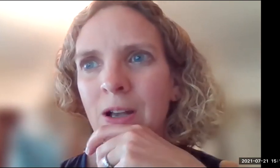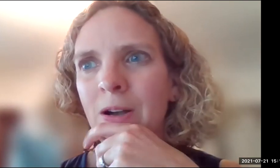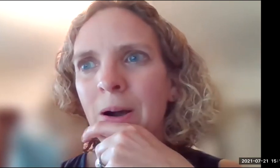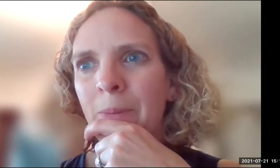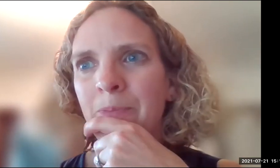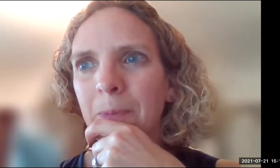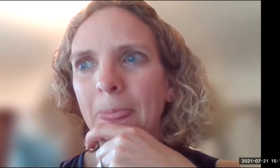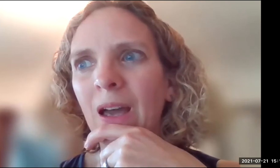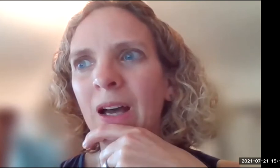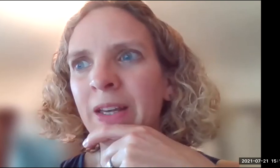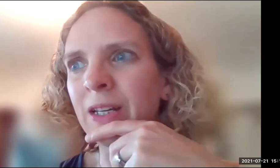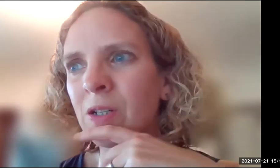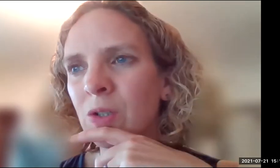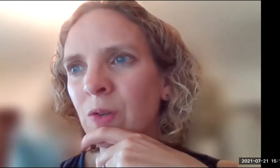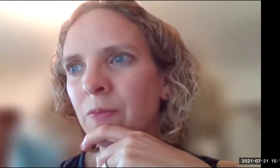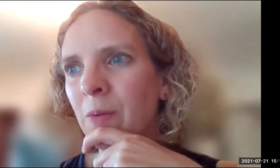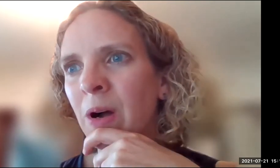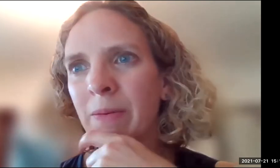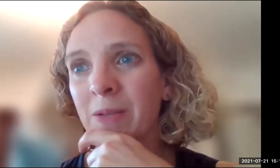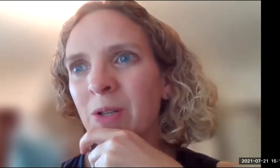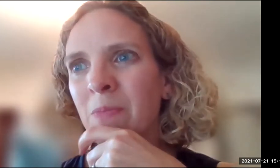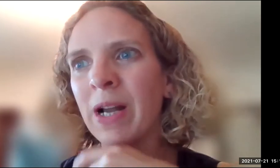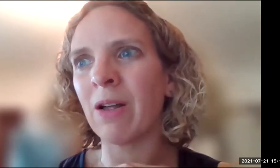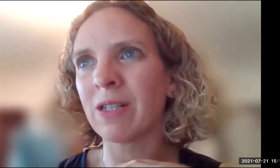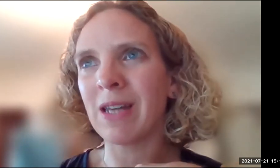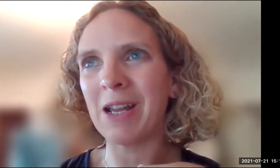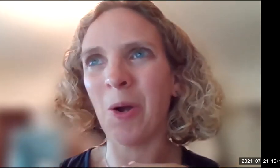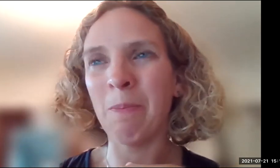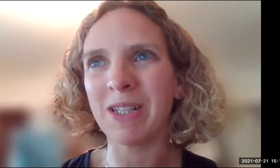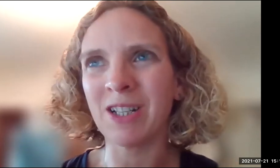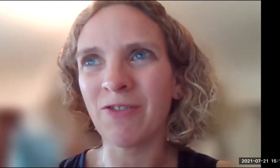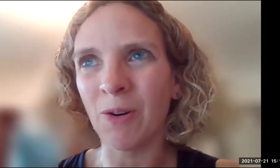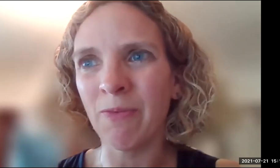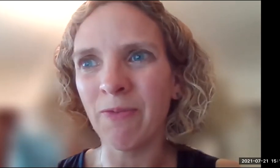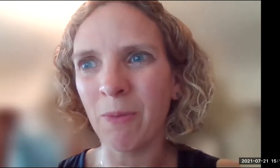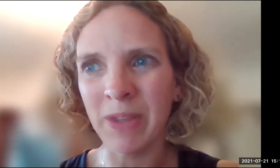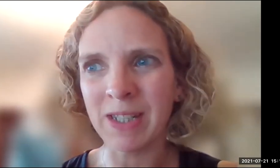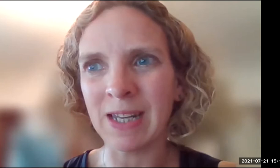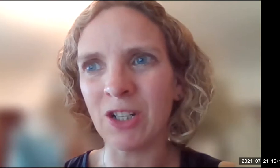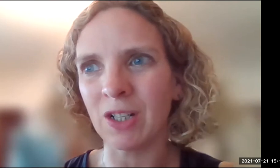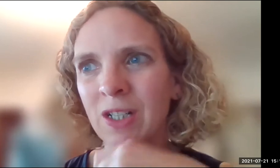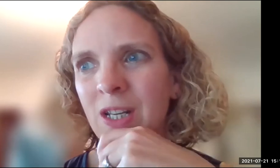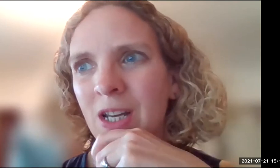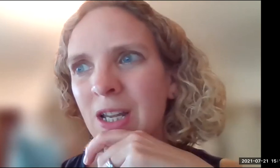about, we can make much more rapid progress towards the already off track ST